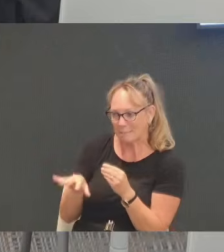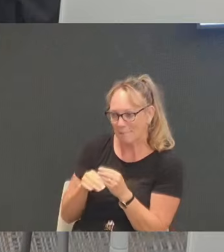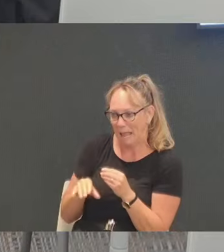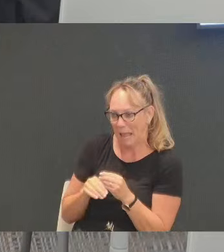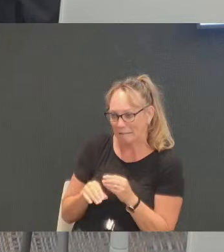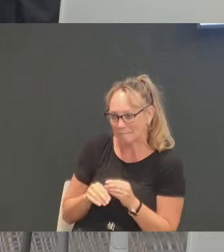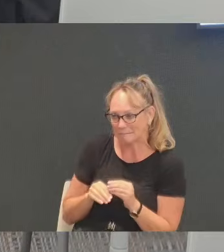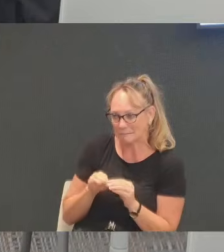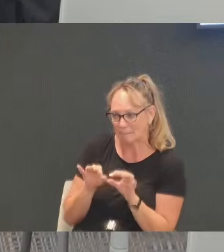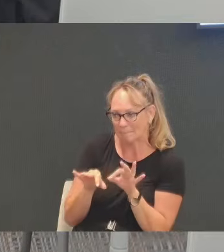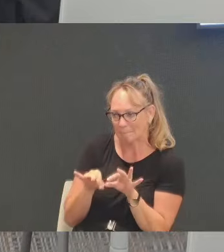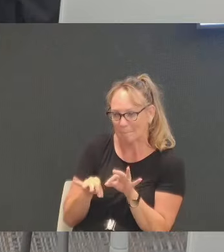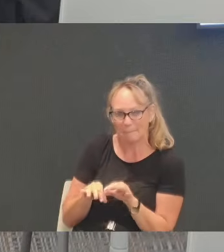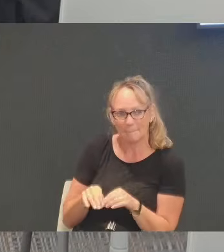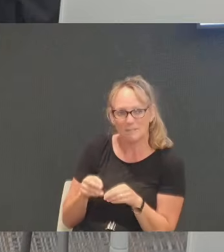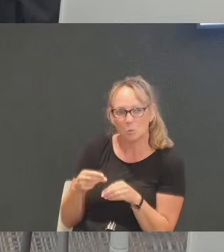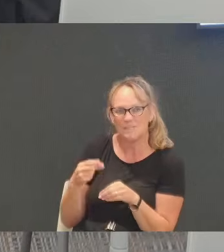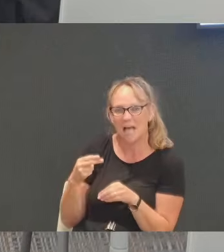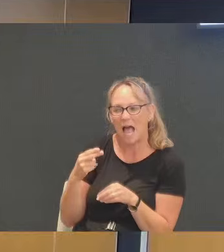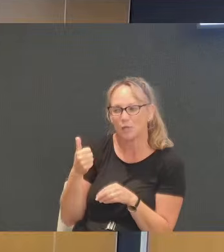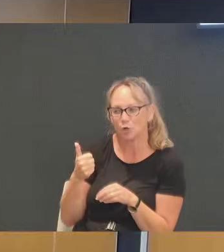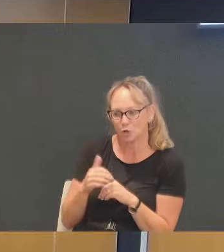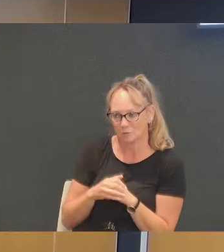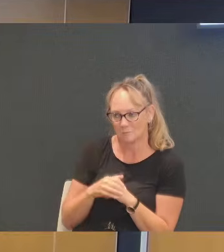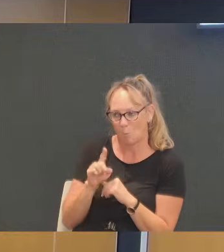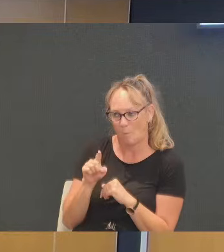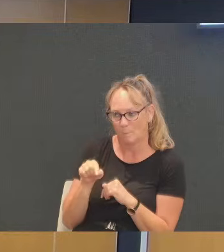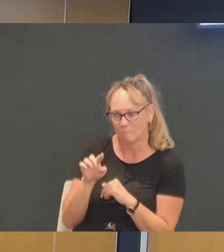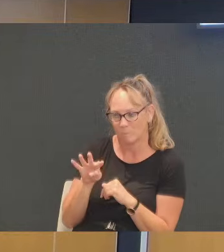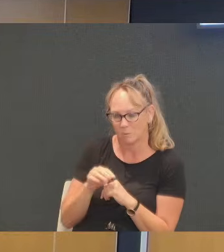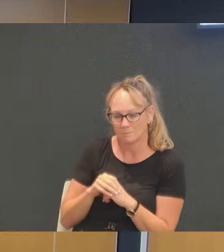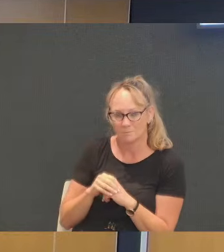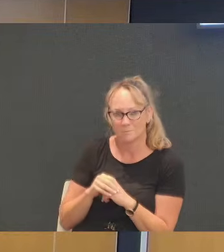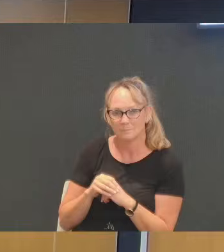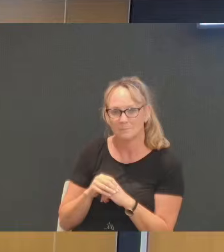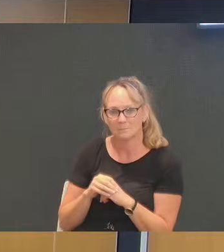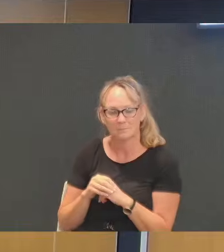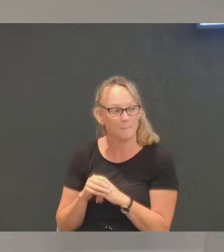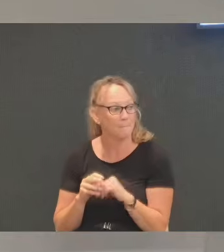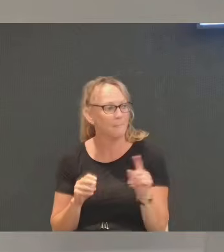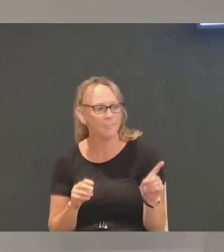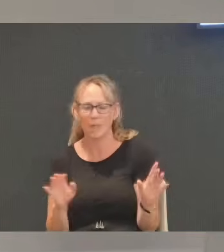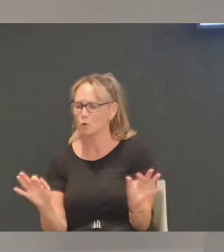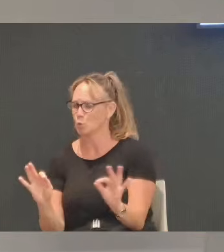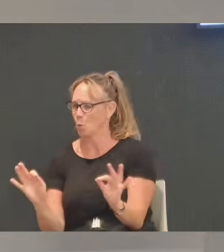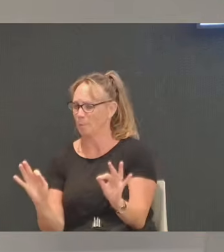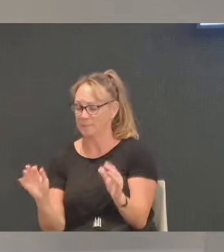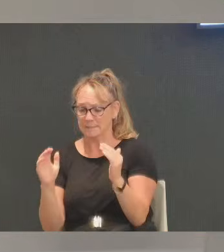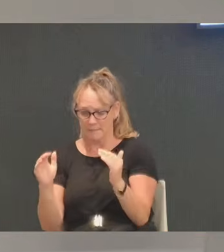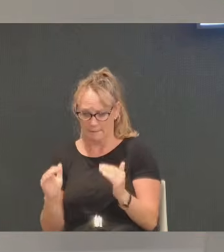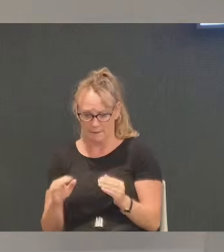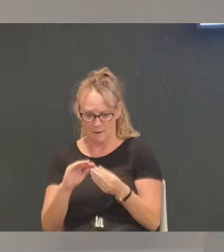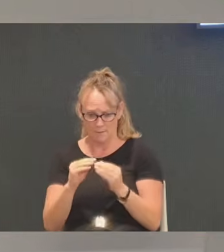the contract. Okay. Very good. Thank you. And items no big deal on this, but items 22 and 29